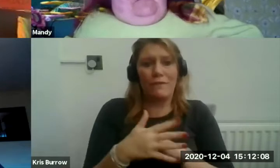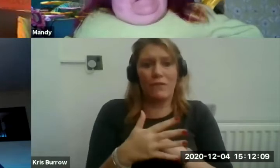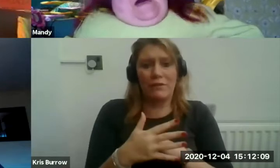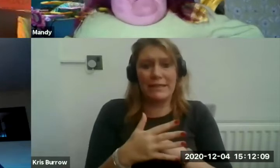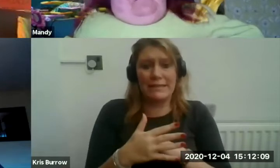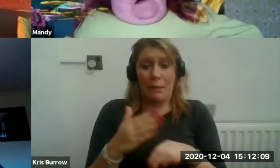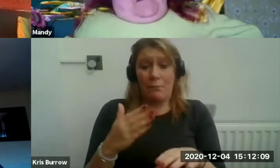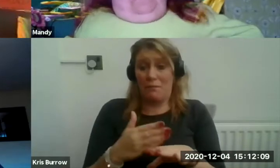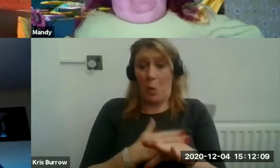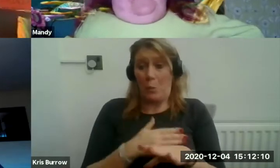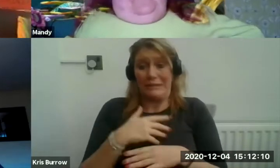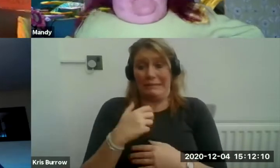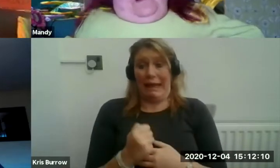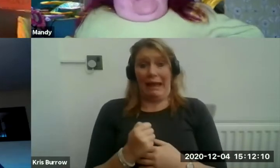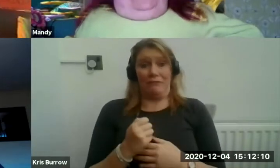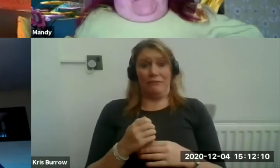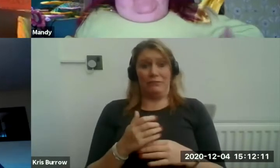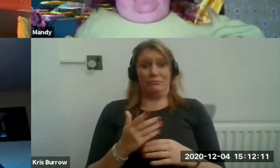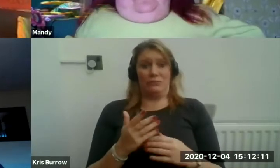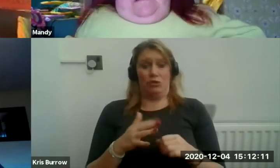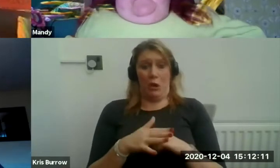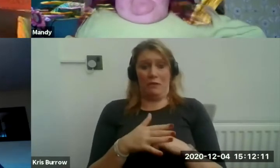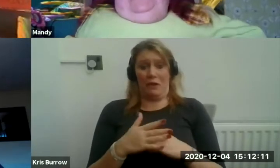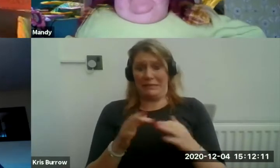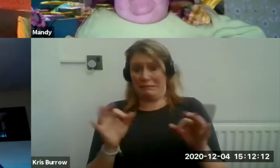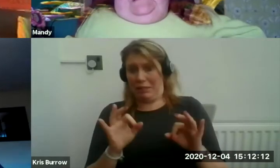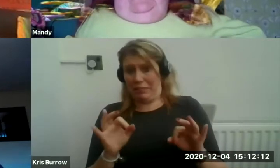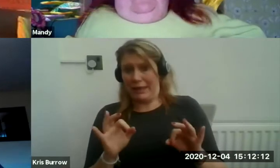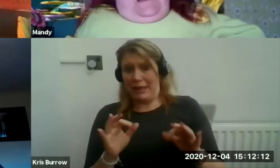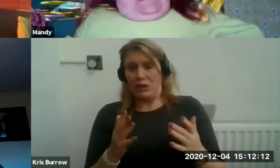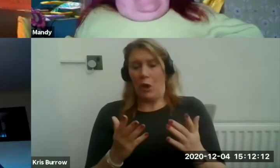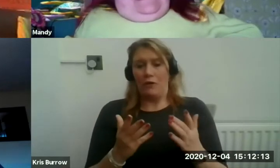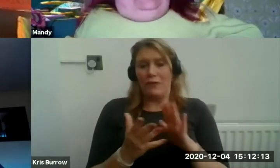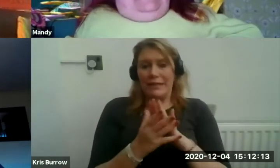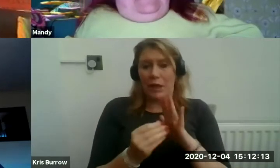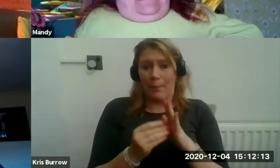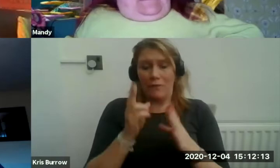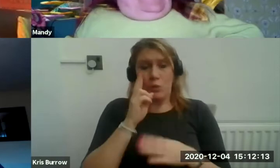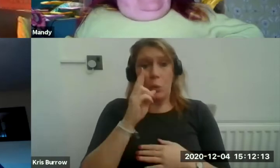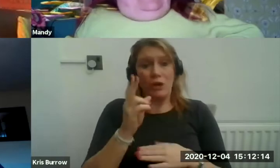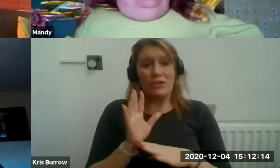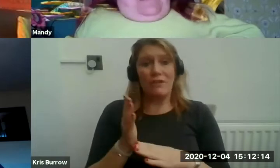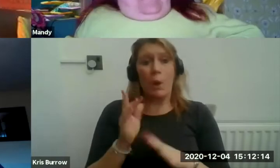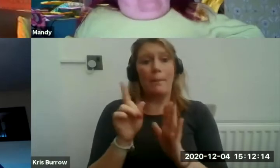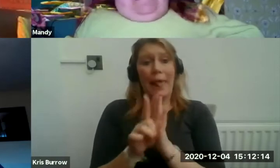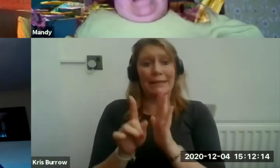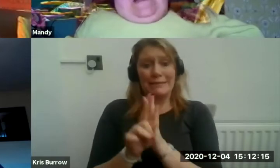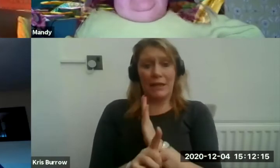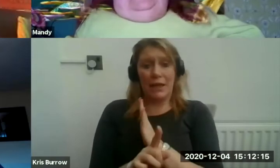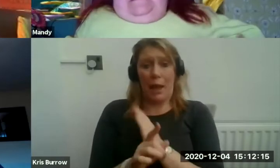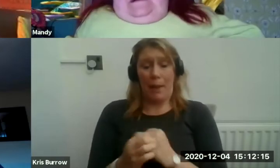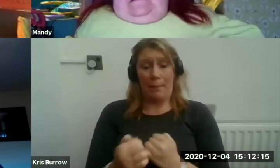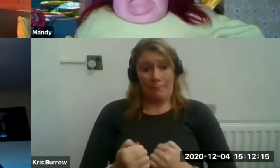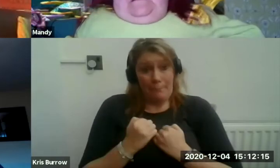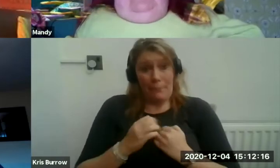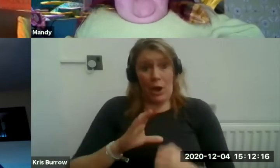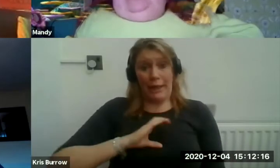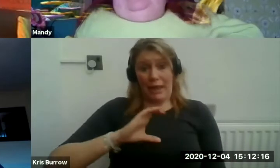for anyone watching the film later, my character, like myself, loves a cup of